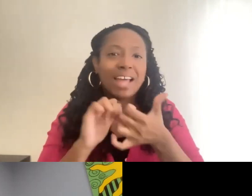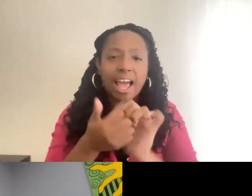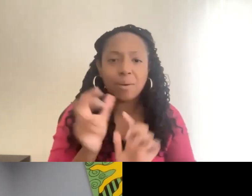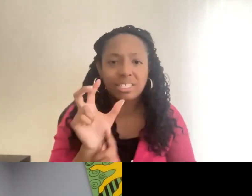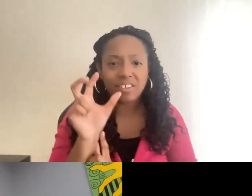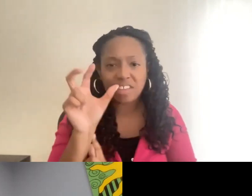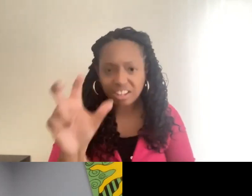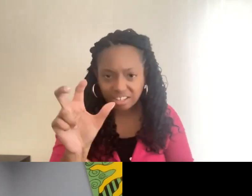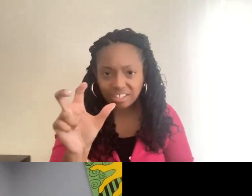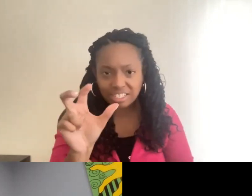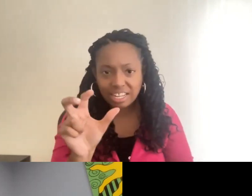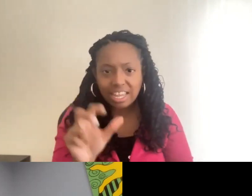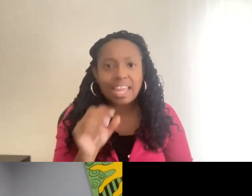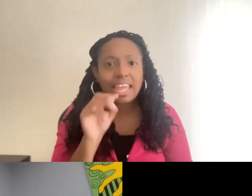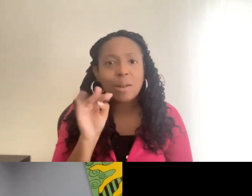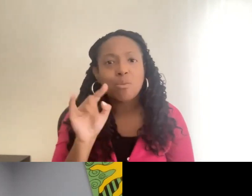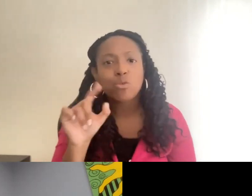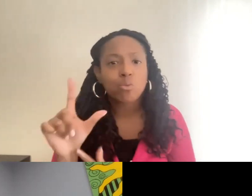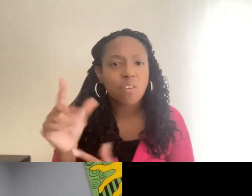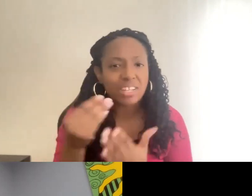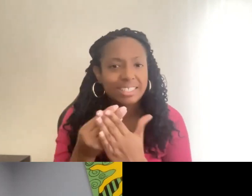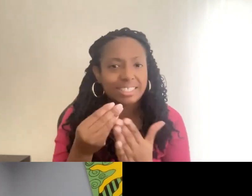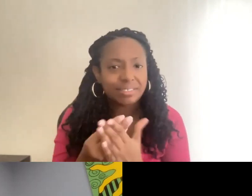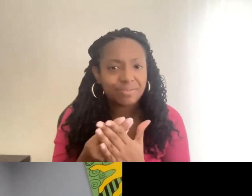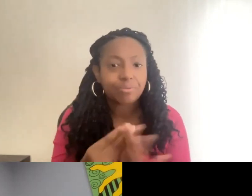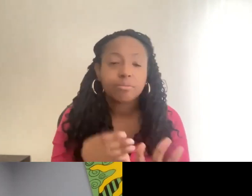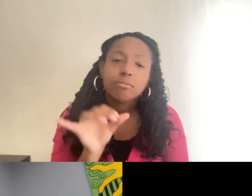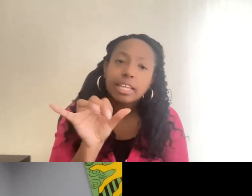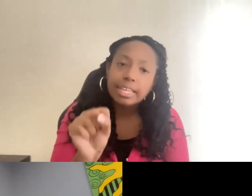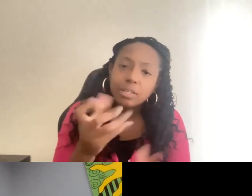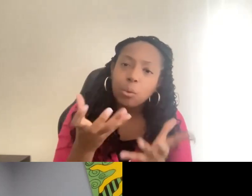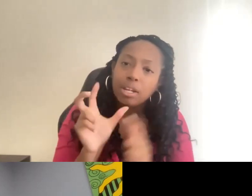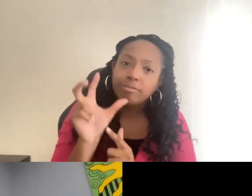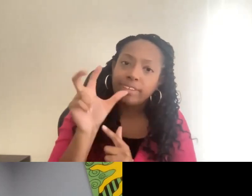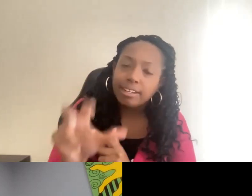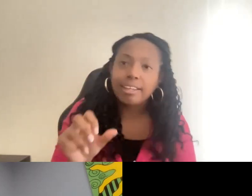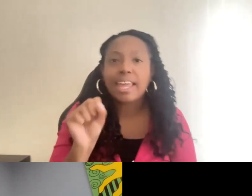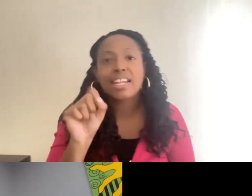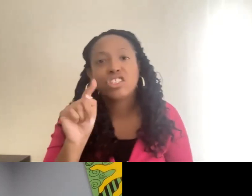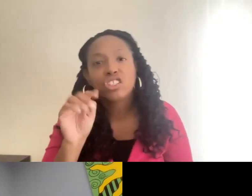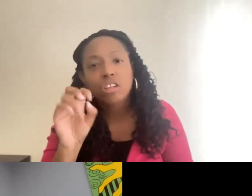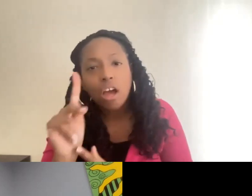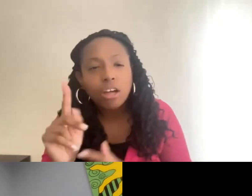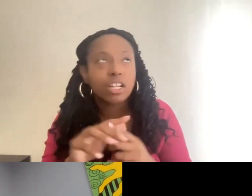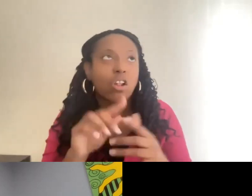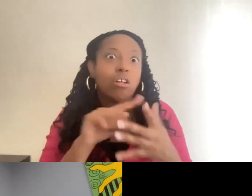in mutual funds right yes we want to invest in stocks and all these wonderful things but